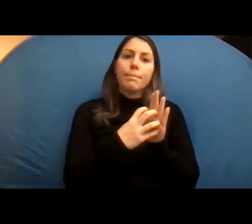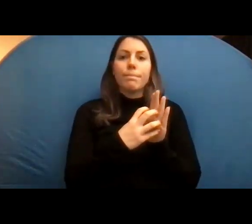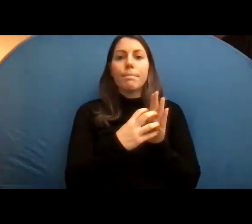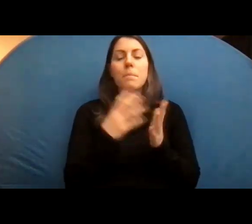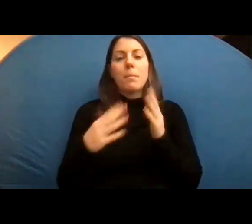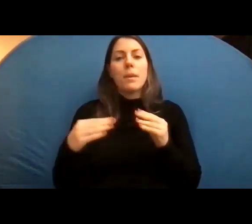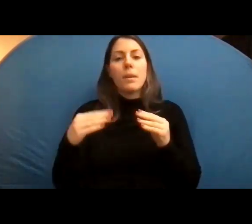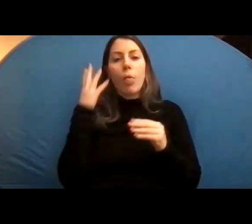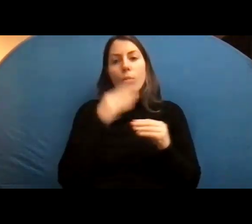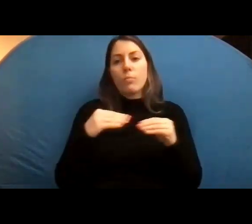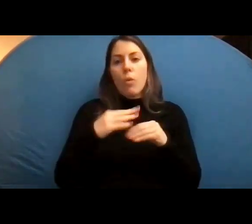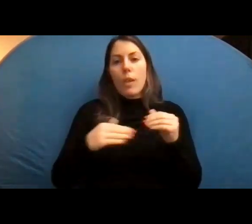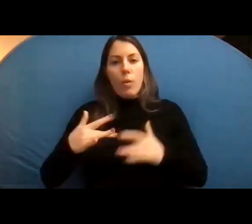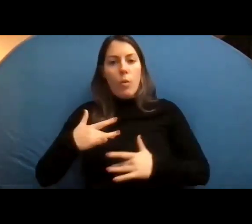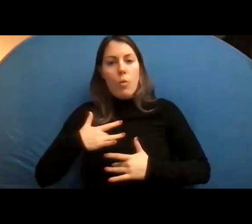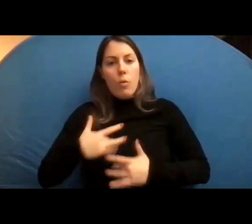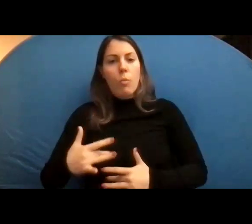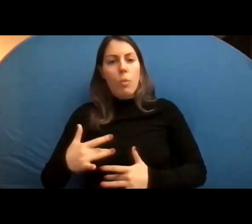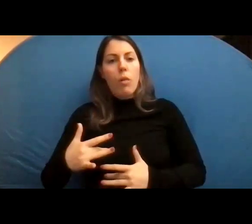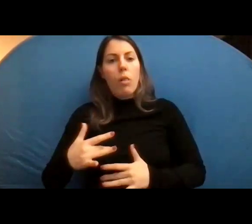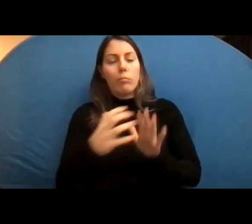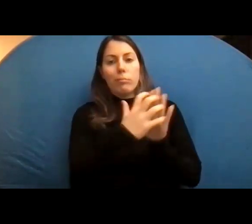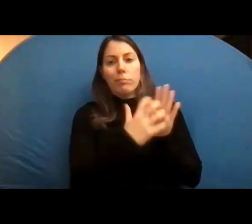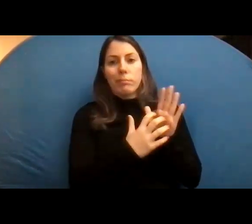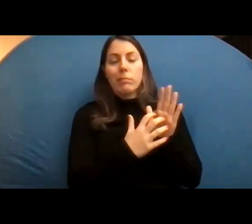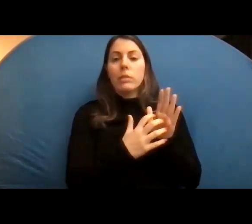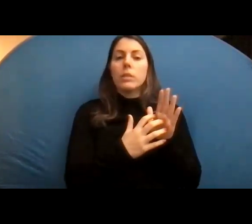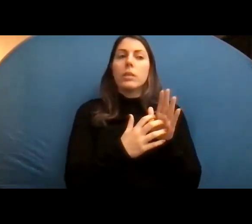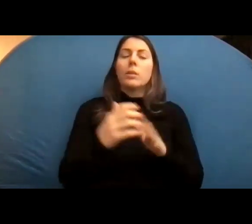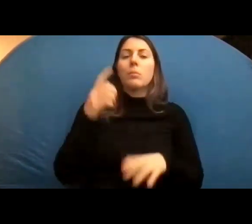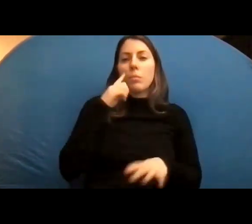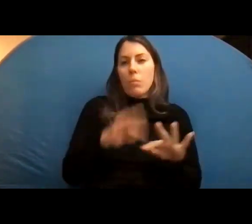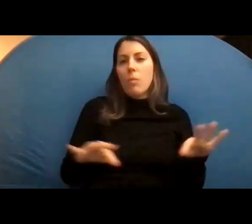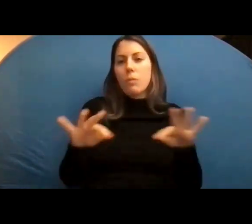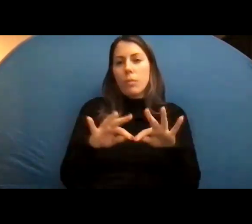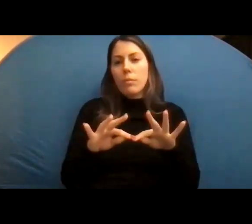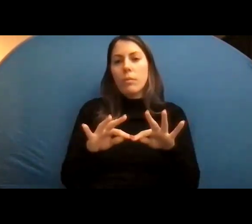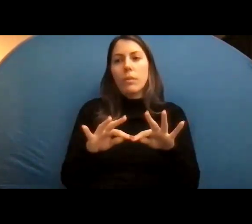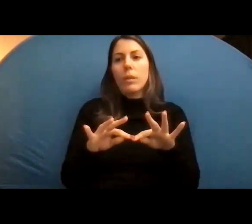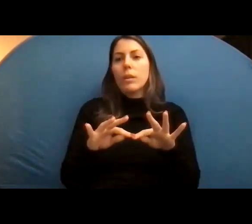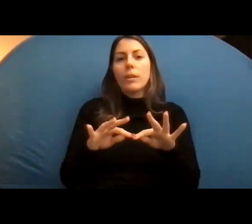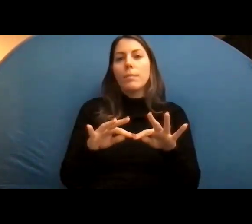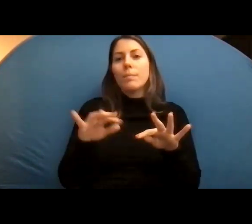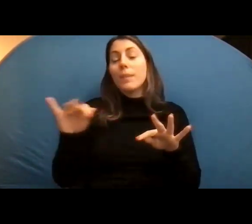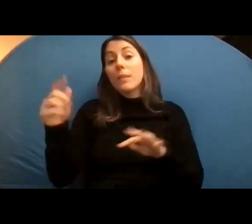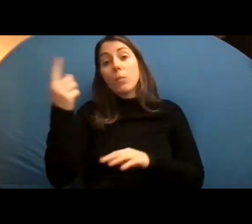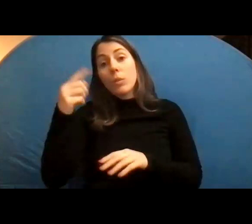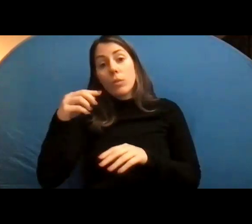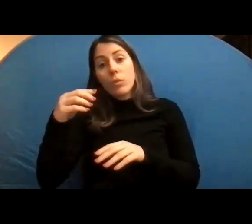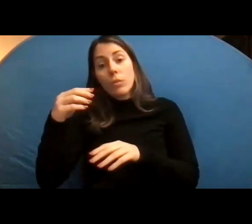word content on them, probably more so than what is normally recommended for a PowerPoint slide. But I also wanted to